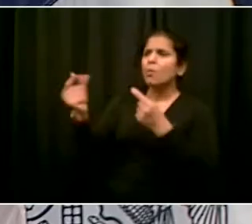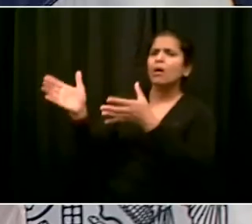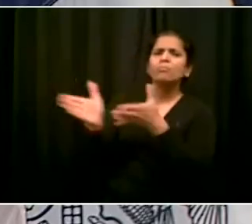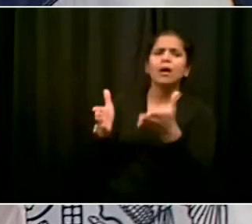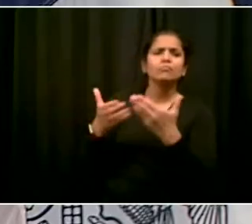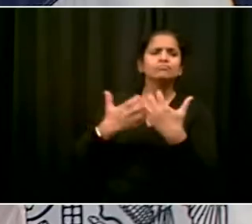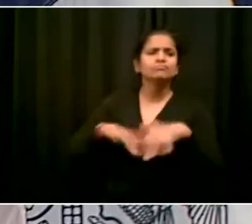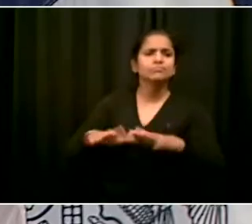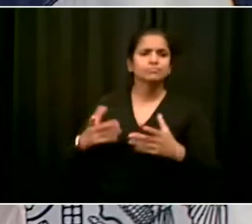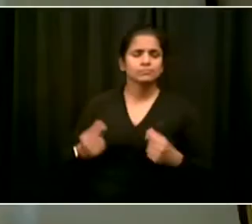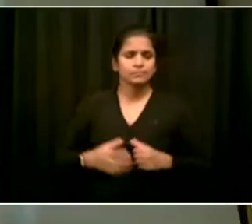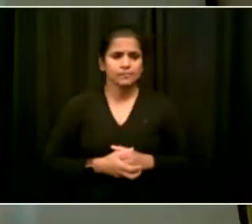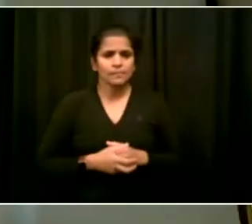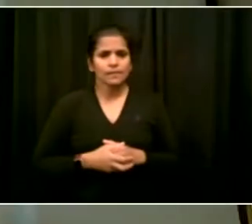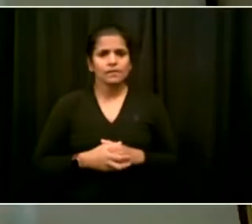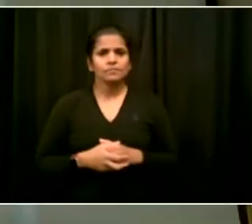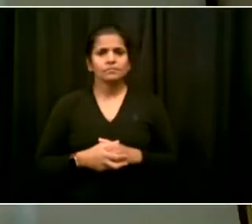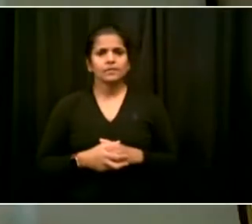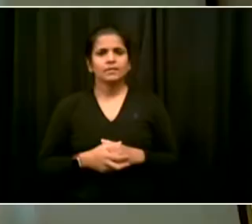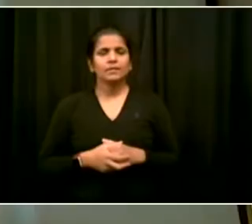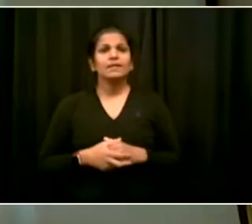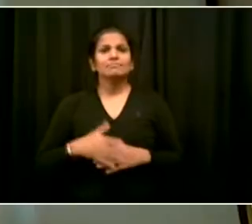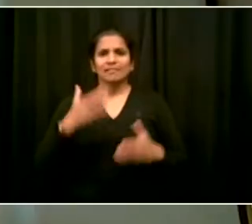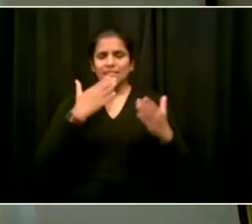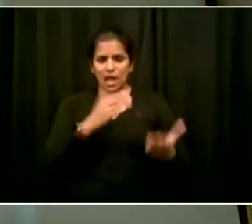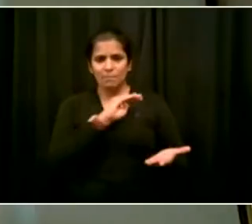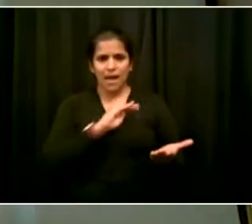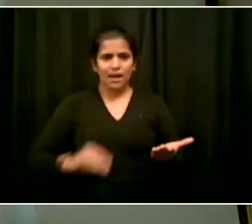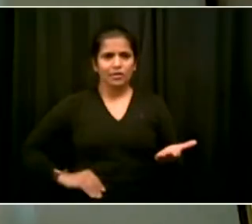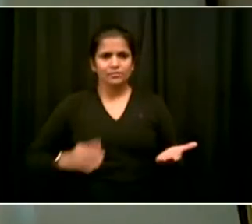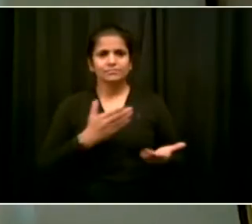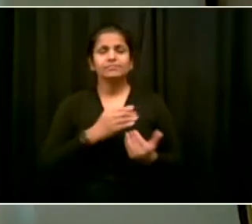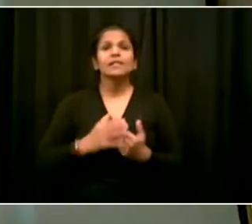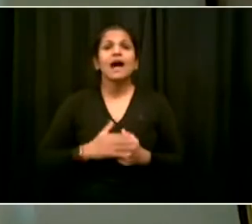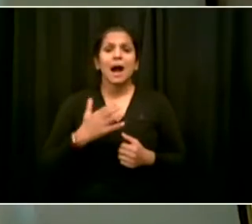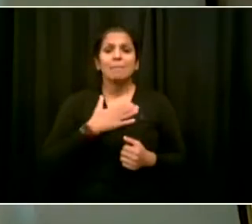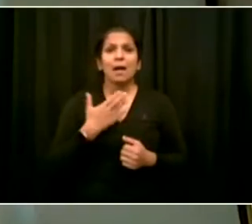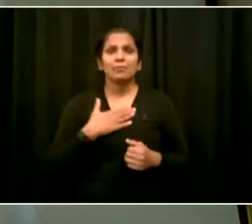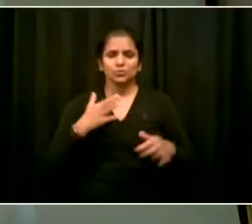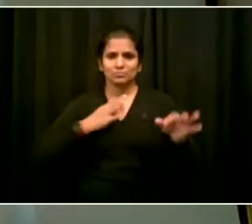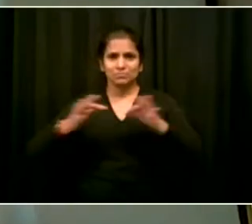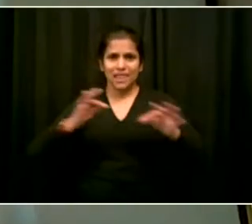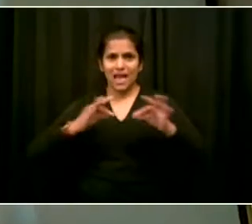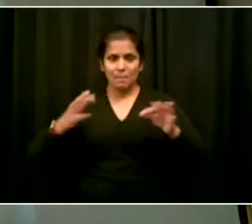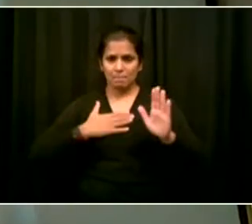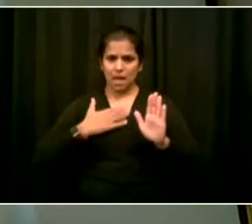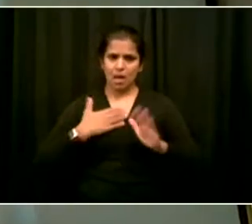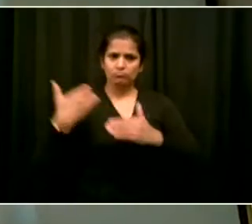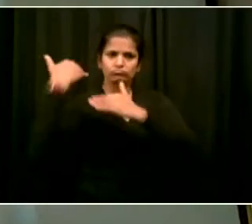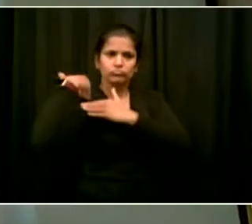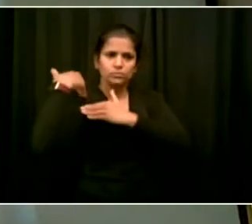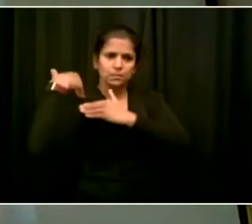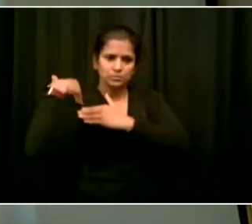ROROLE IIS. I'M PLEASED TO O BE BE K ASWHAT